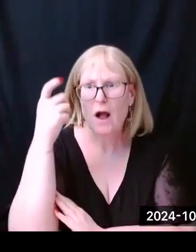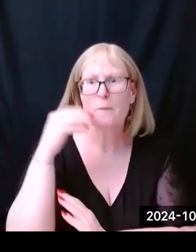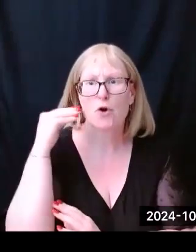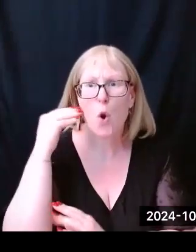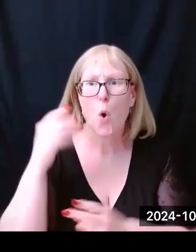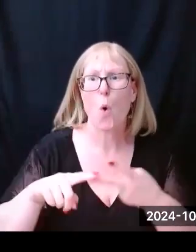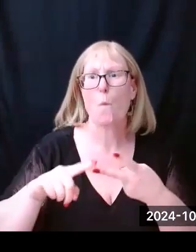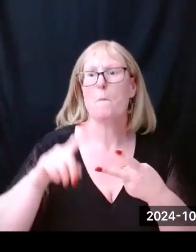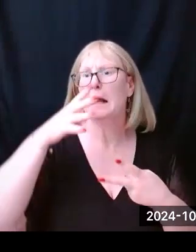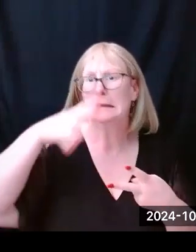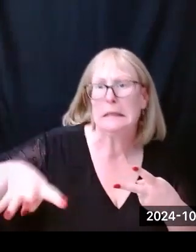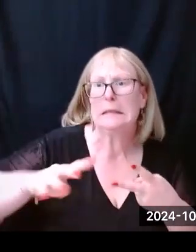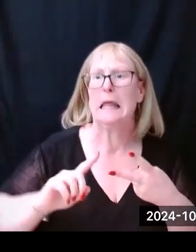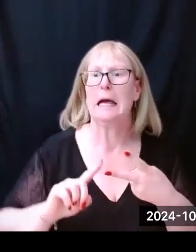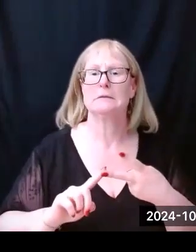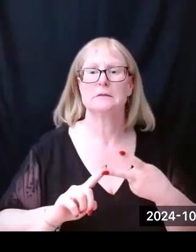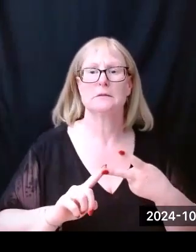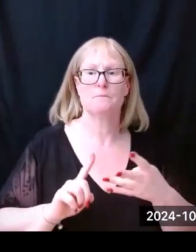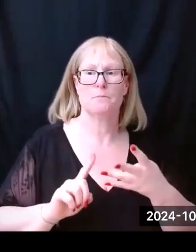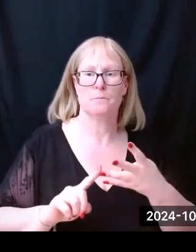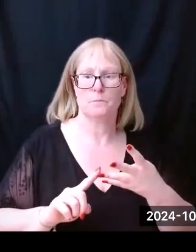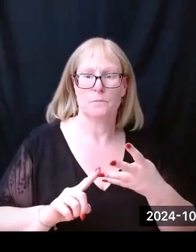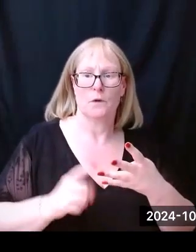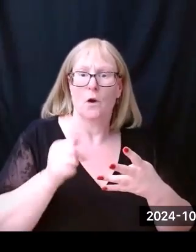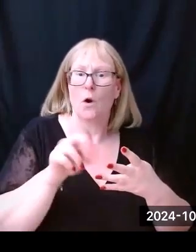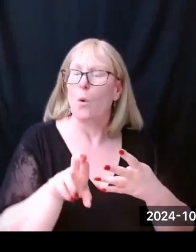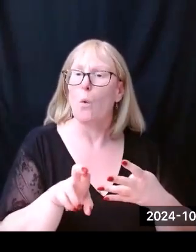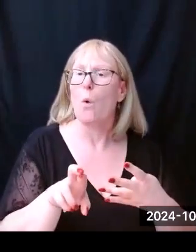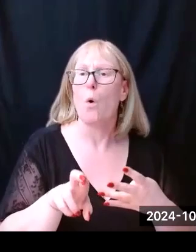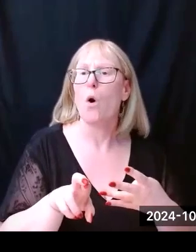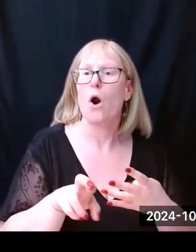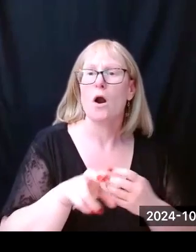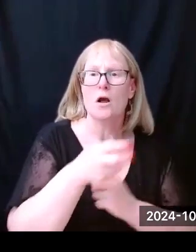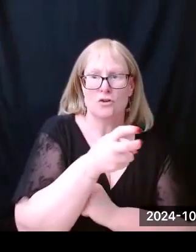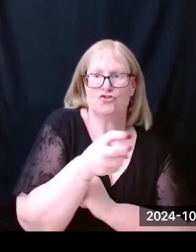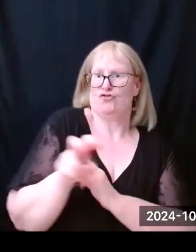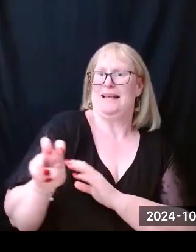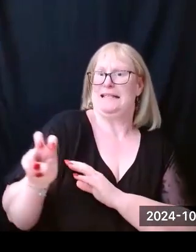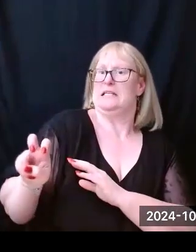or have a hard time dealing with transitions because we all have things,